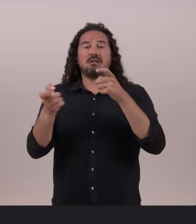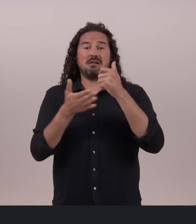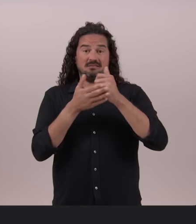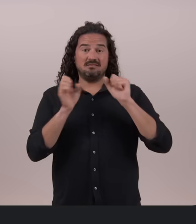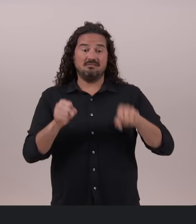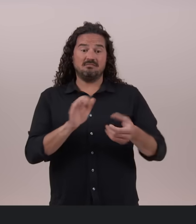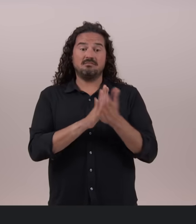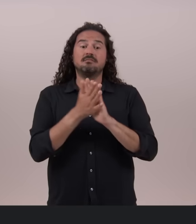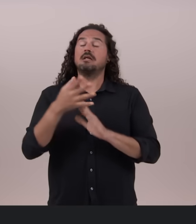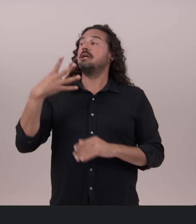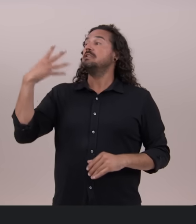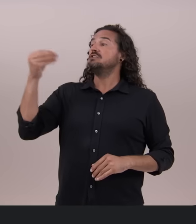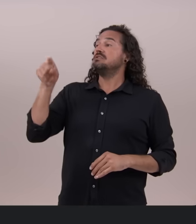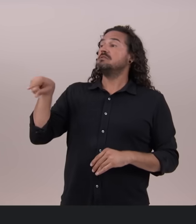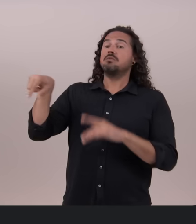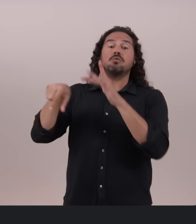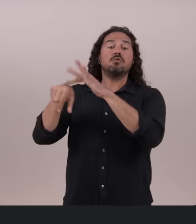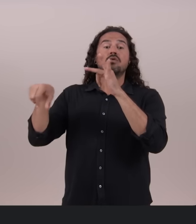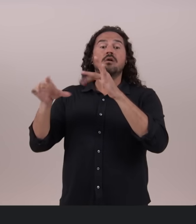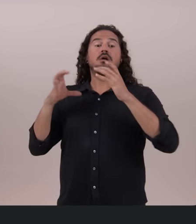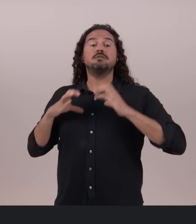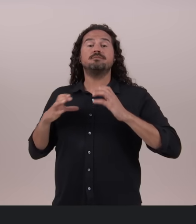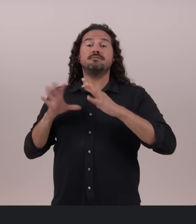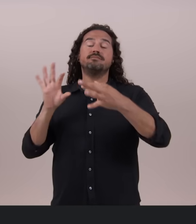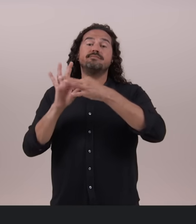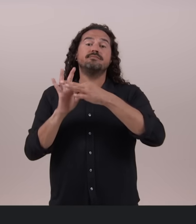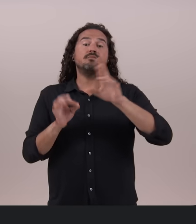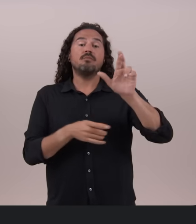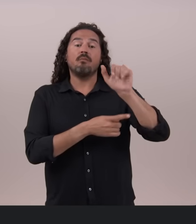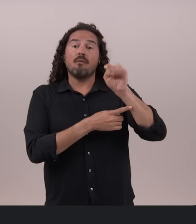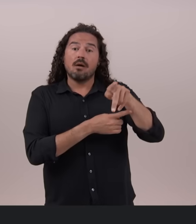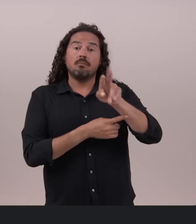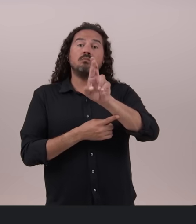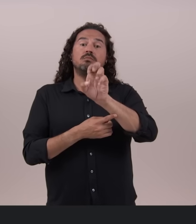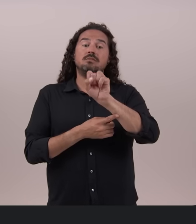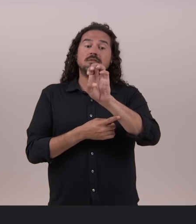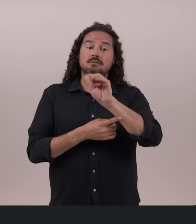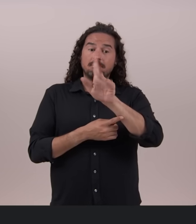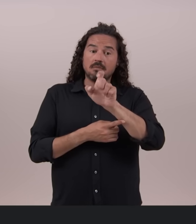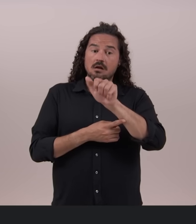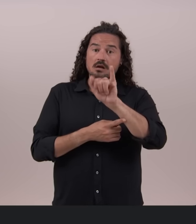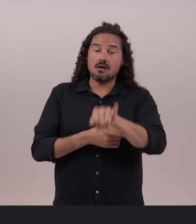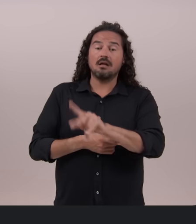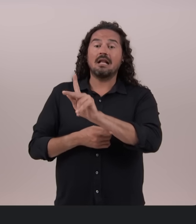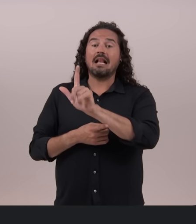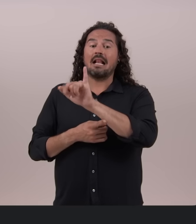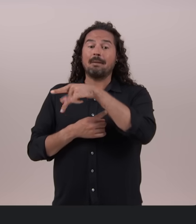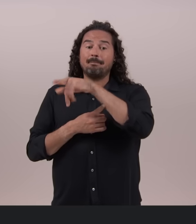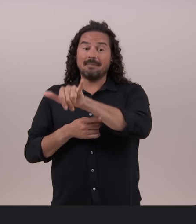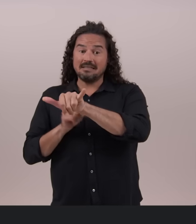like Ramp, Resemble AI, and Klipy, are also seeing the power of building agents at a pace like never before.